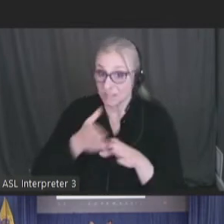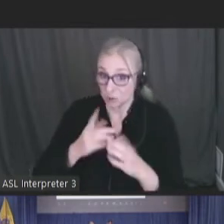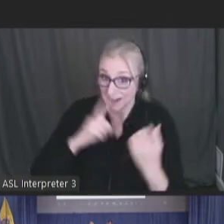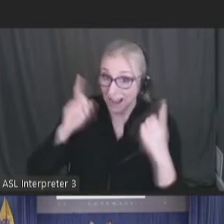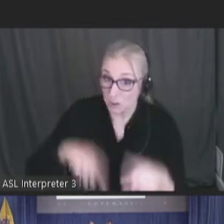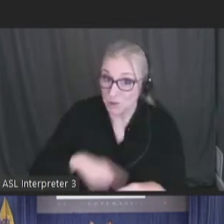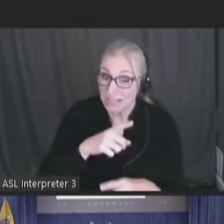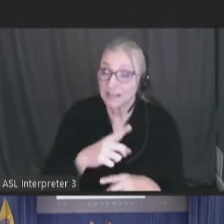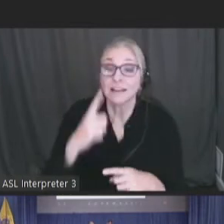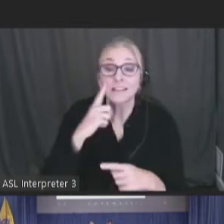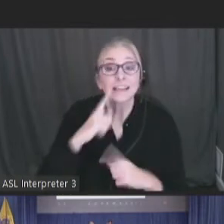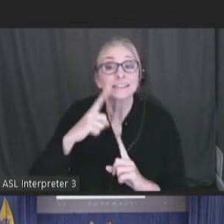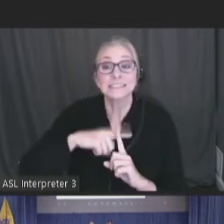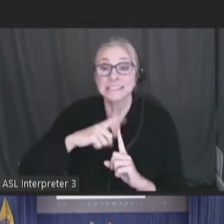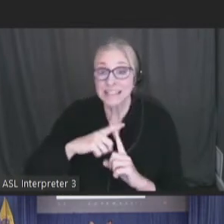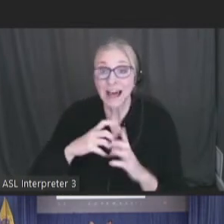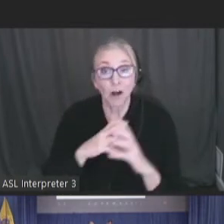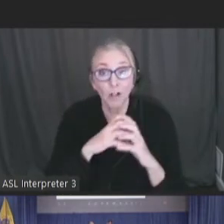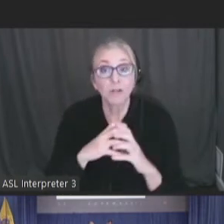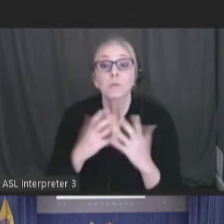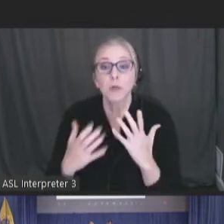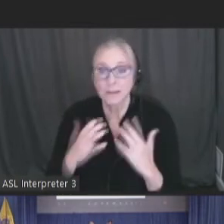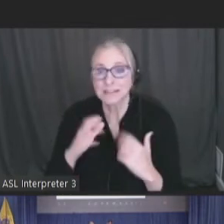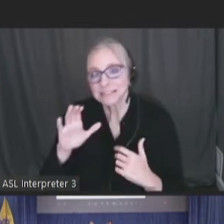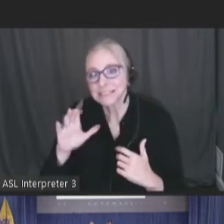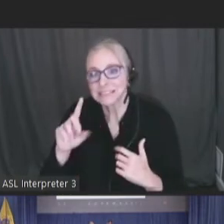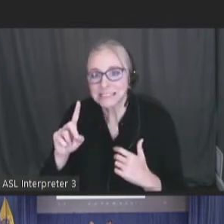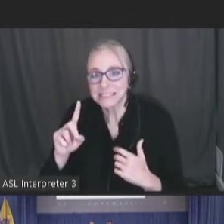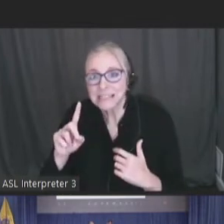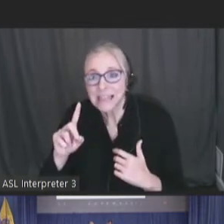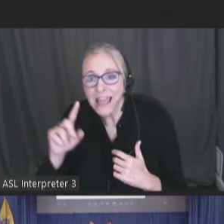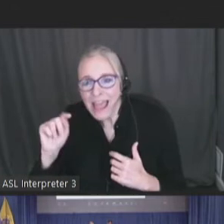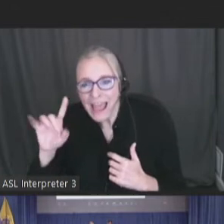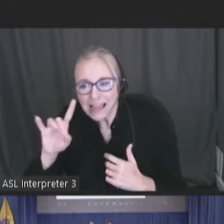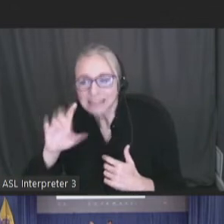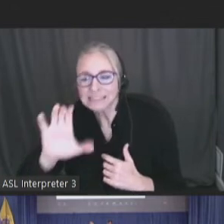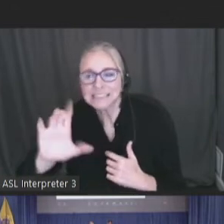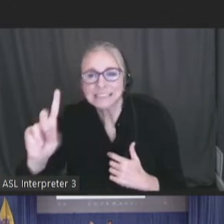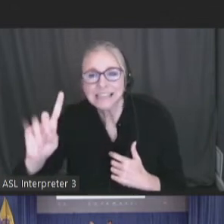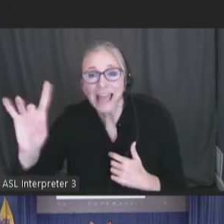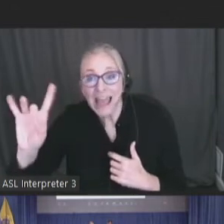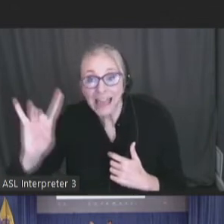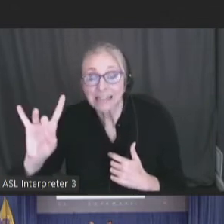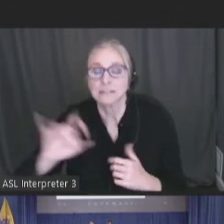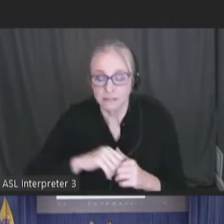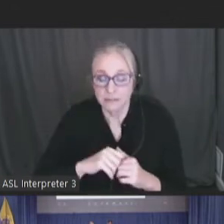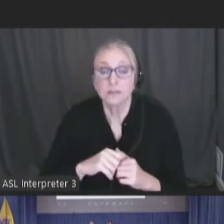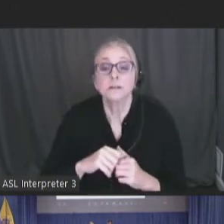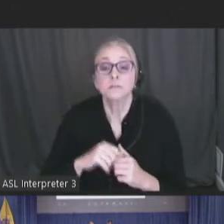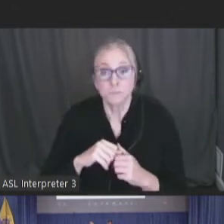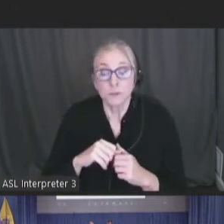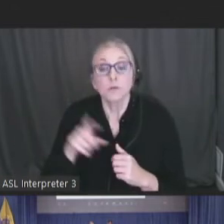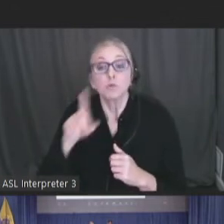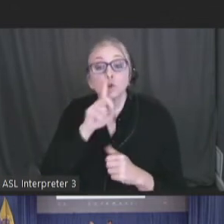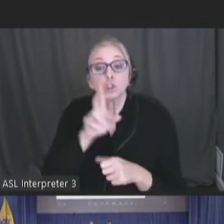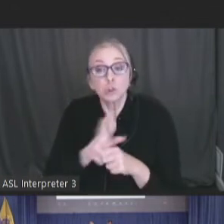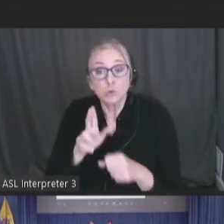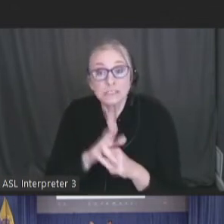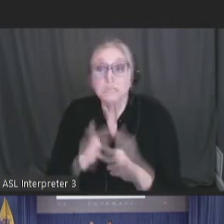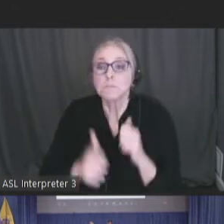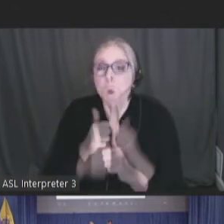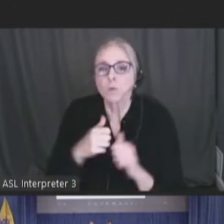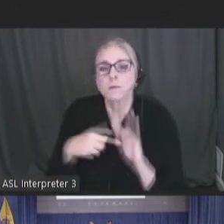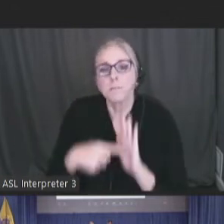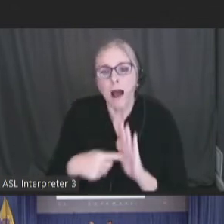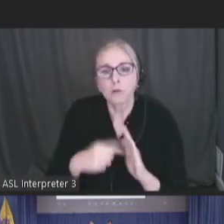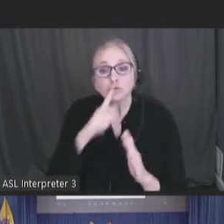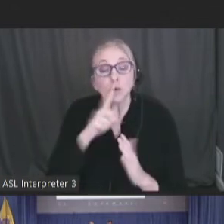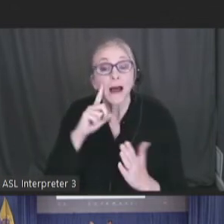the T cells probably CD8 T cells are our key. We're using our mouse model to identify potent